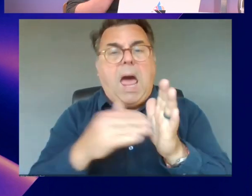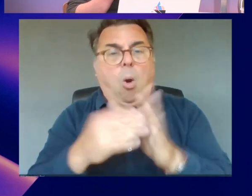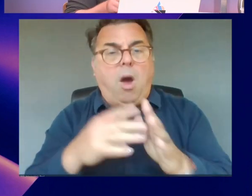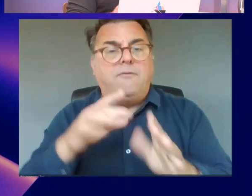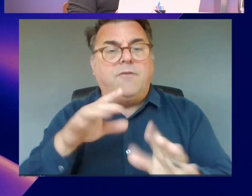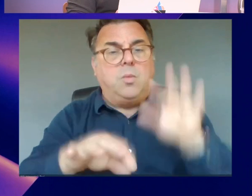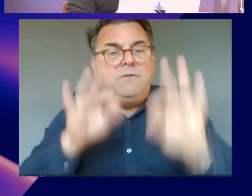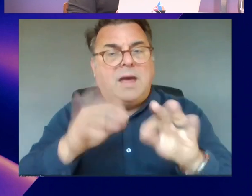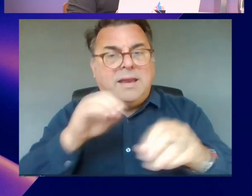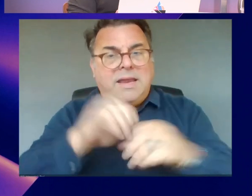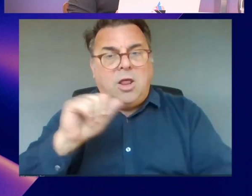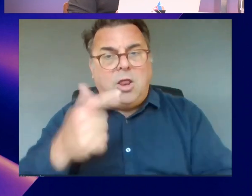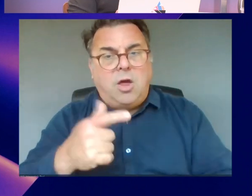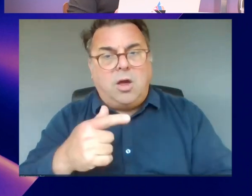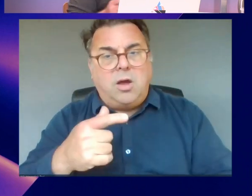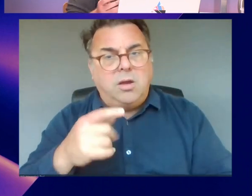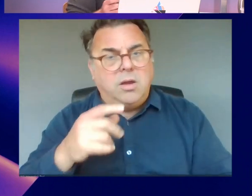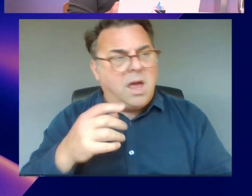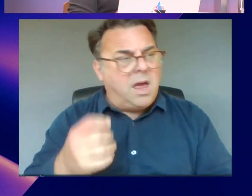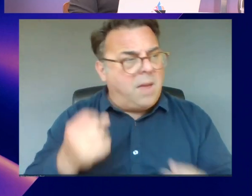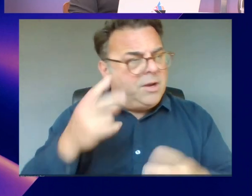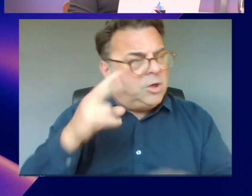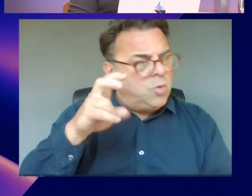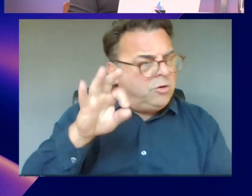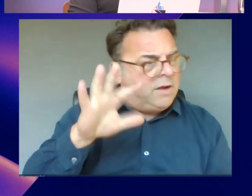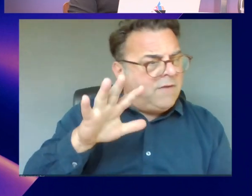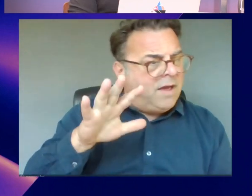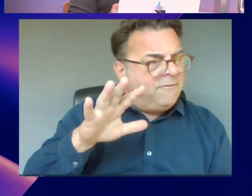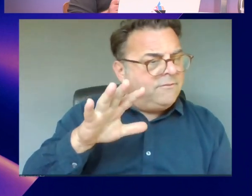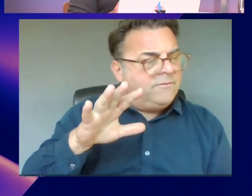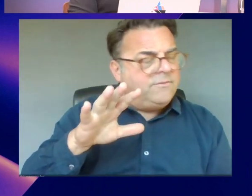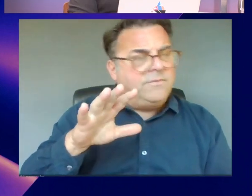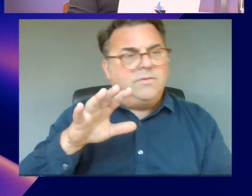It says 295 times. So likely a higher occurrence thing, so what's going on?